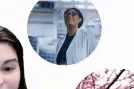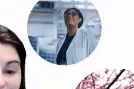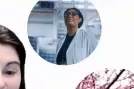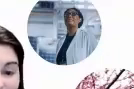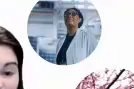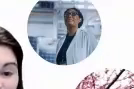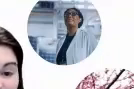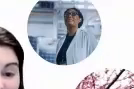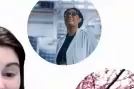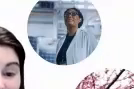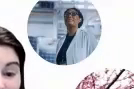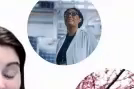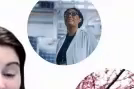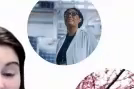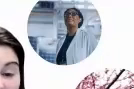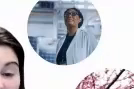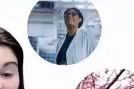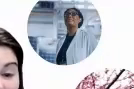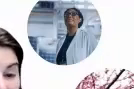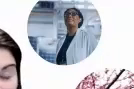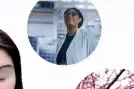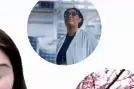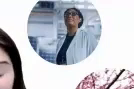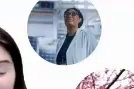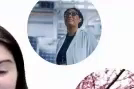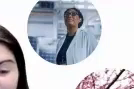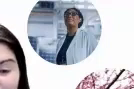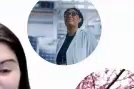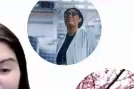So this year were annual meeting, were really excited